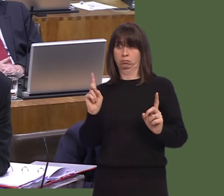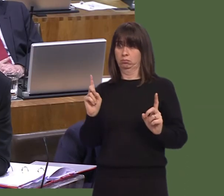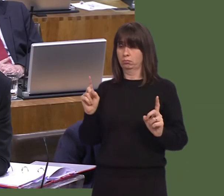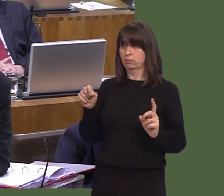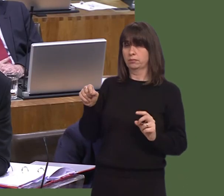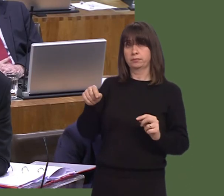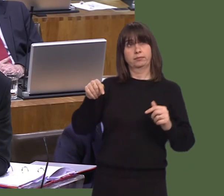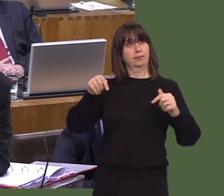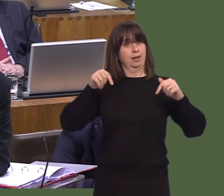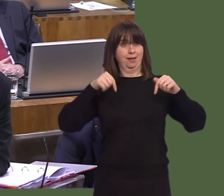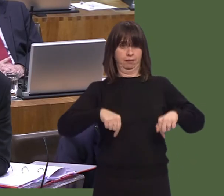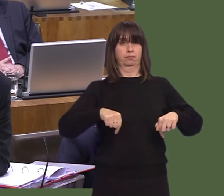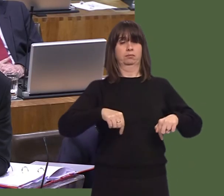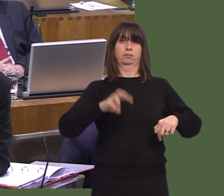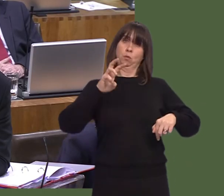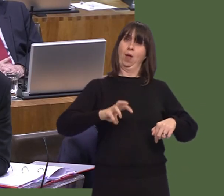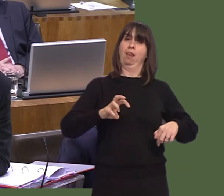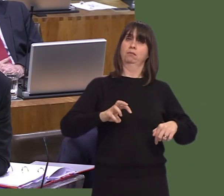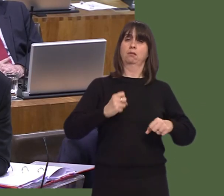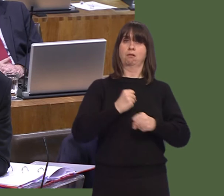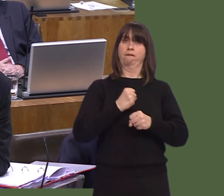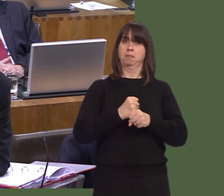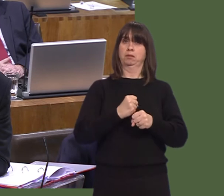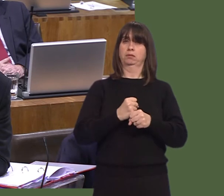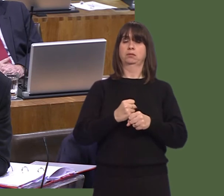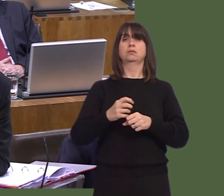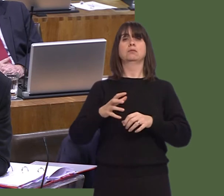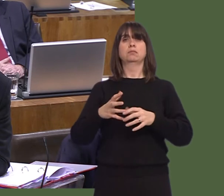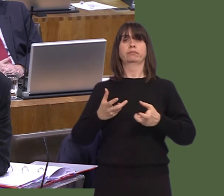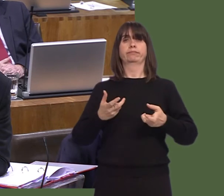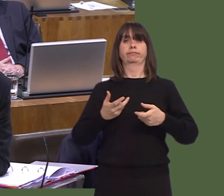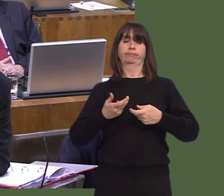Labour has been in charge of the health service in Wales for 20 years nearly, since